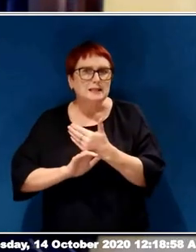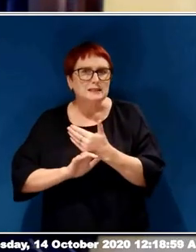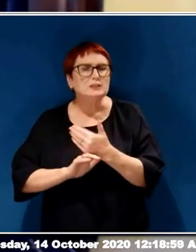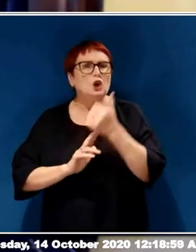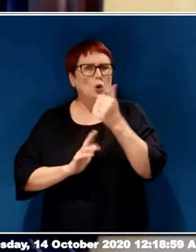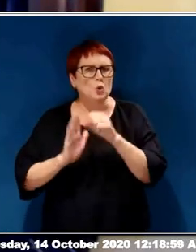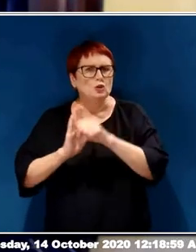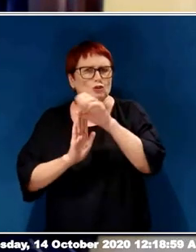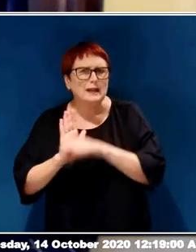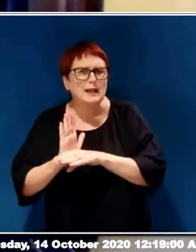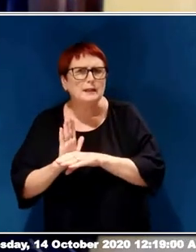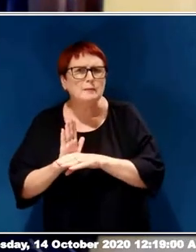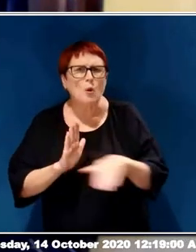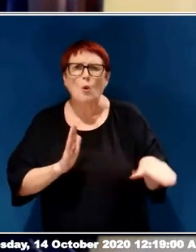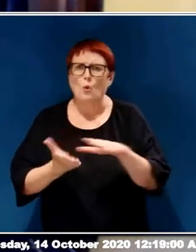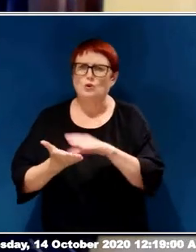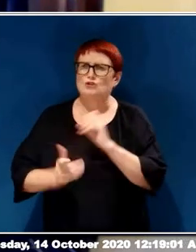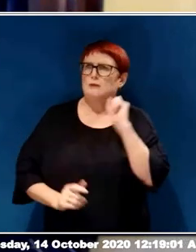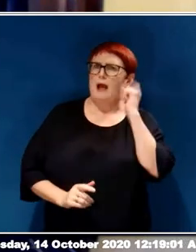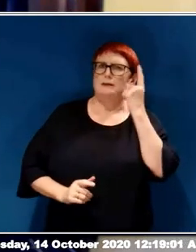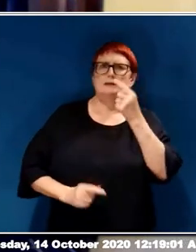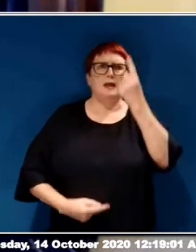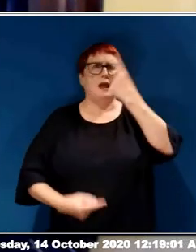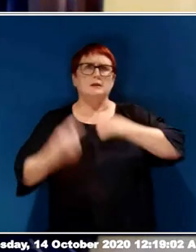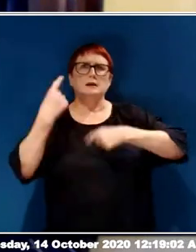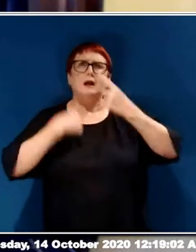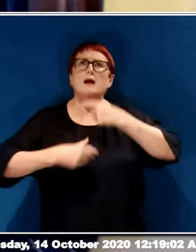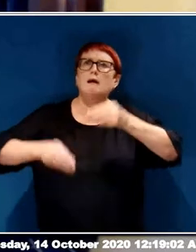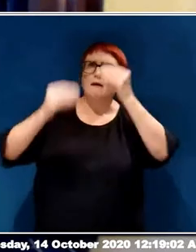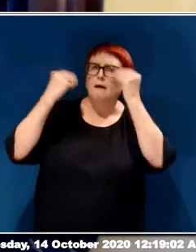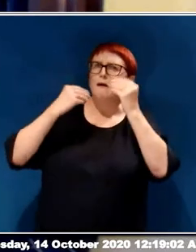produce work that demonstrates what it is that they've learnt.